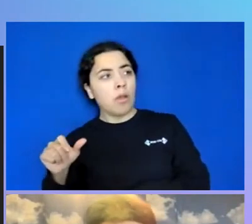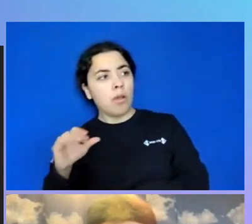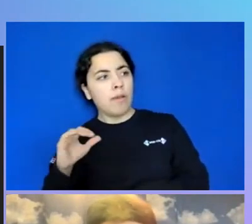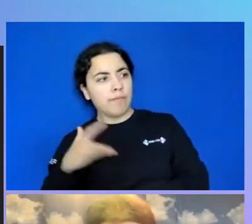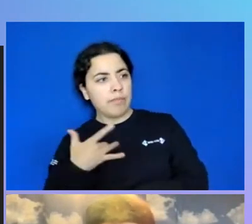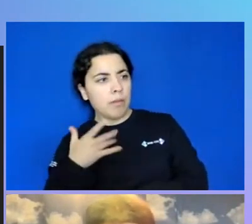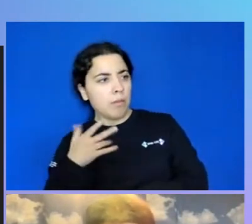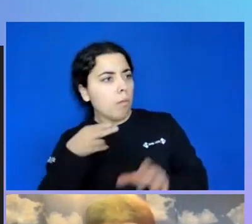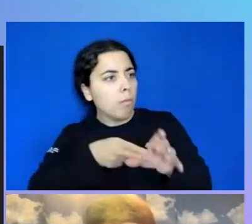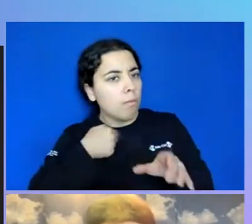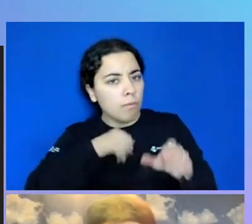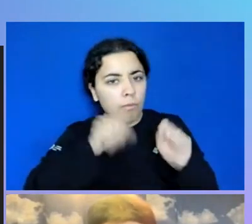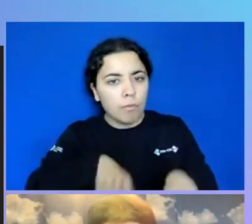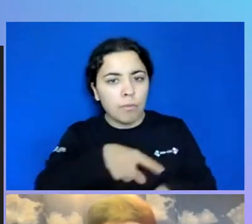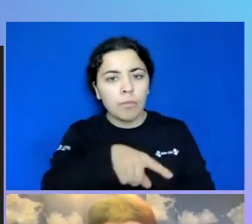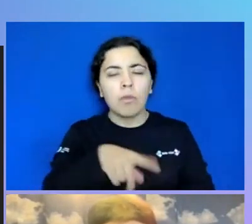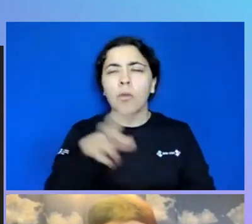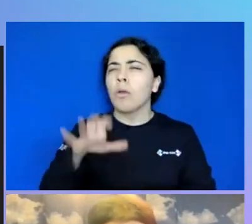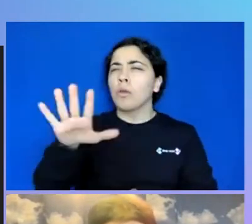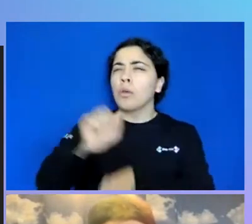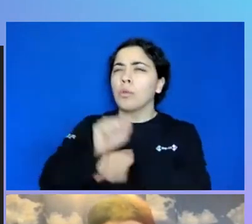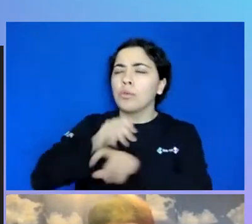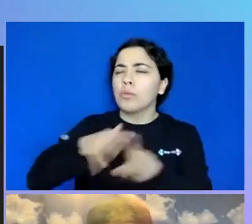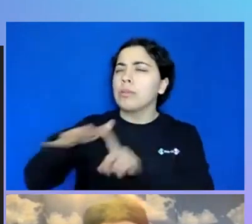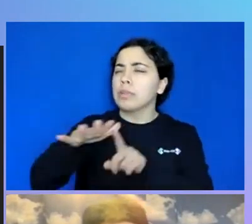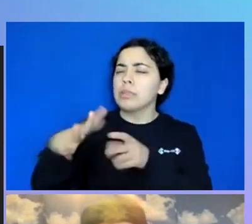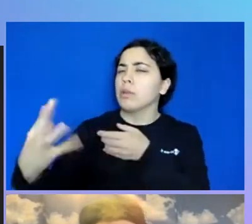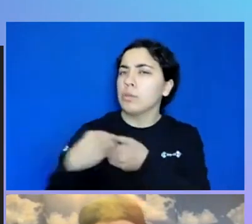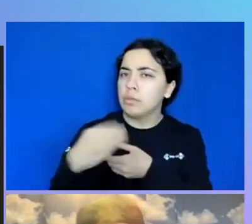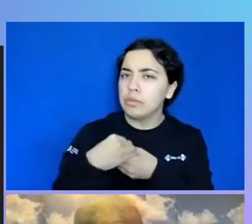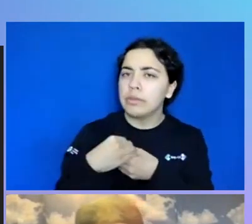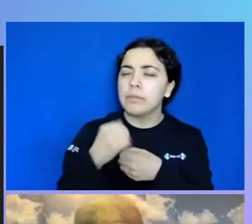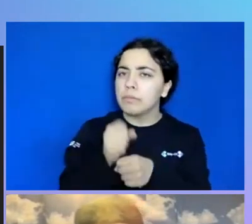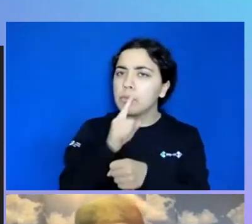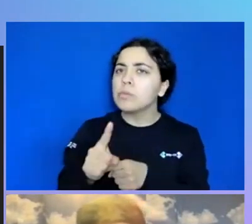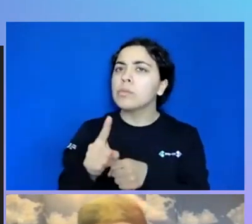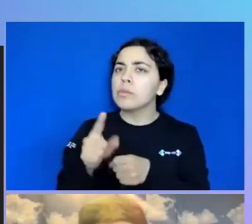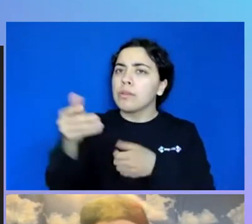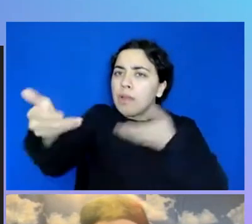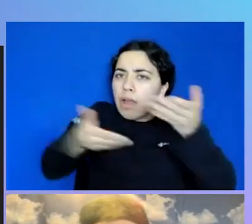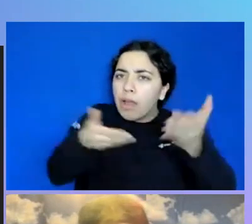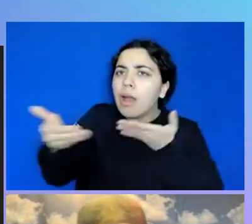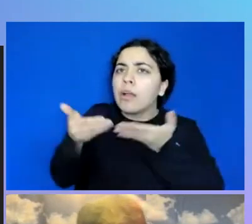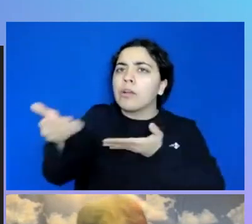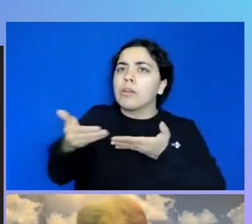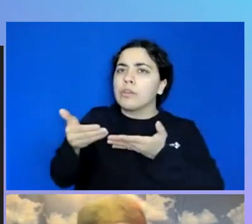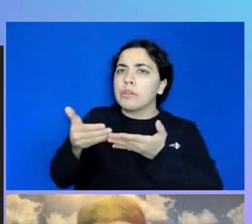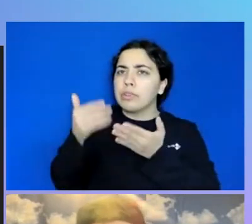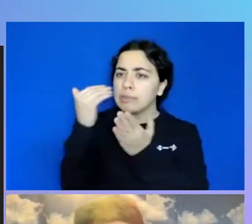make sure that you develop these inclusive hiring practices that